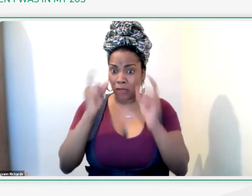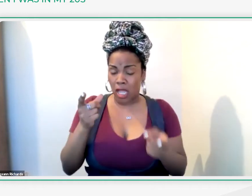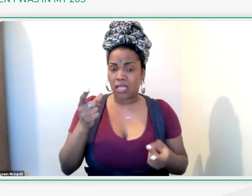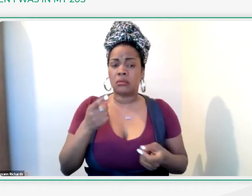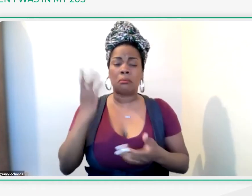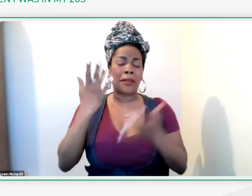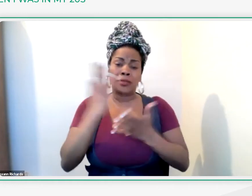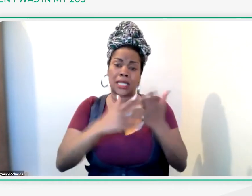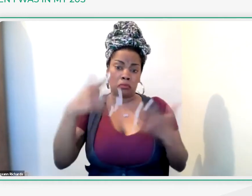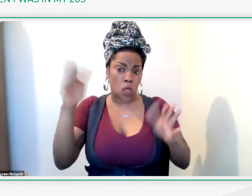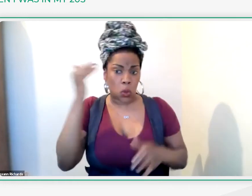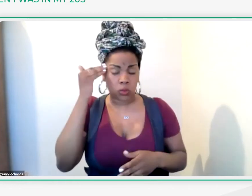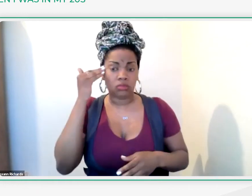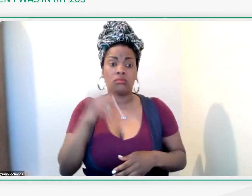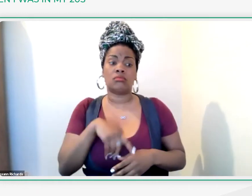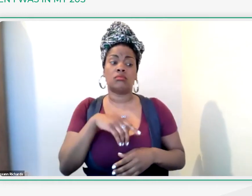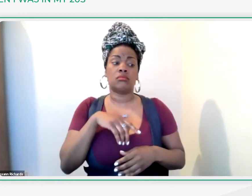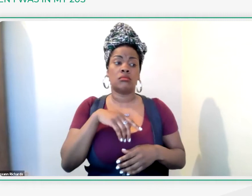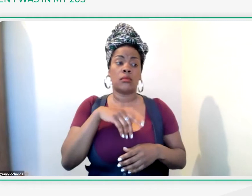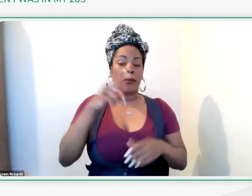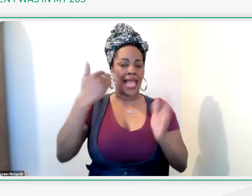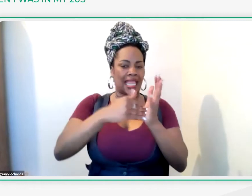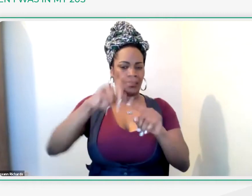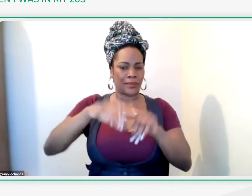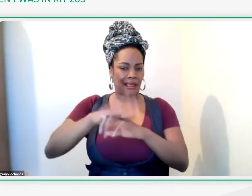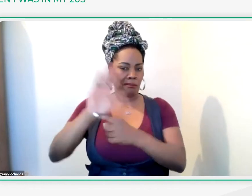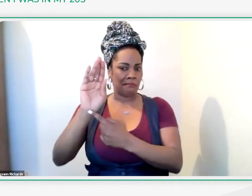They just use their checking account. But you'd be surprised.